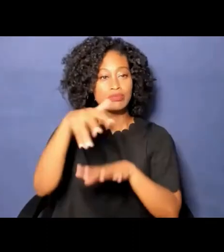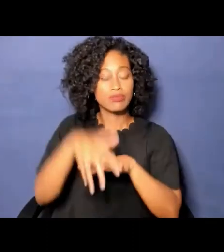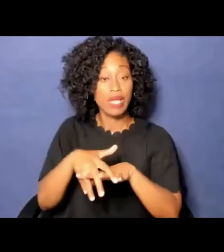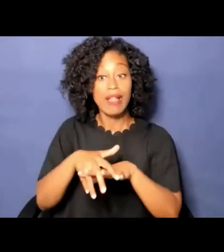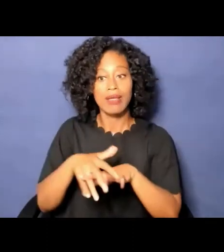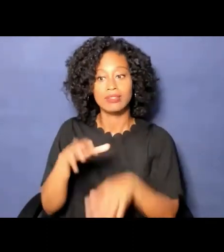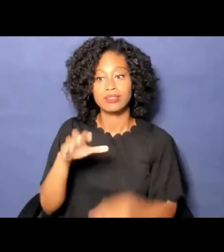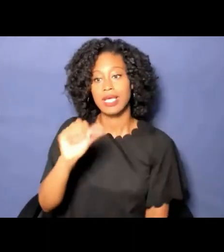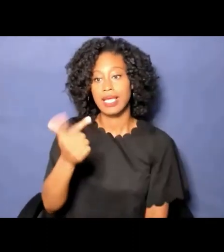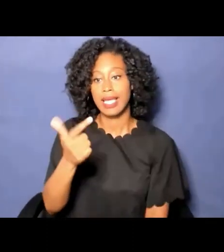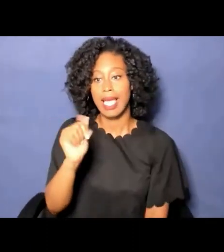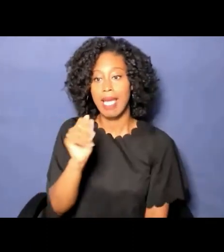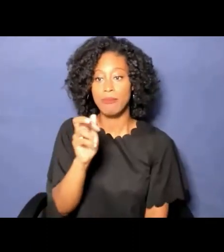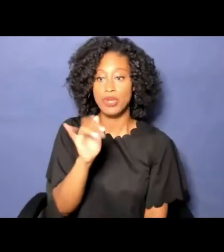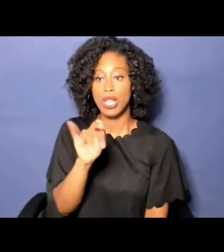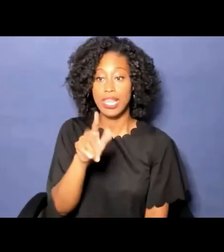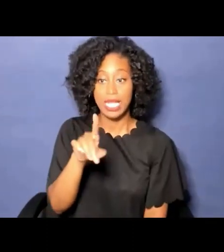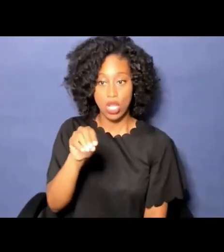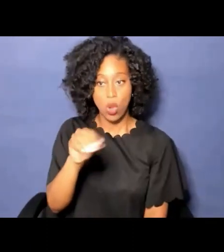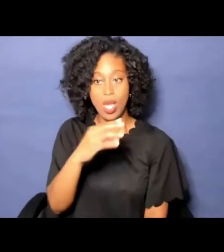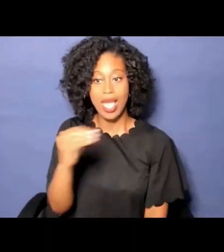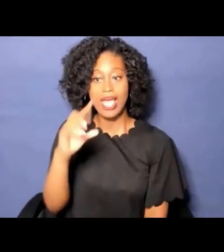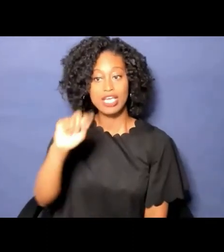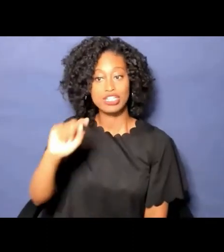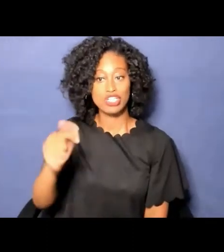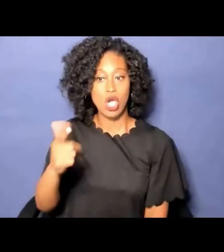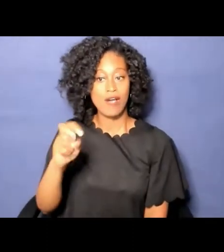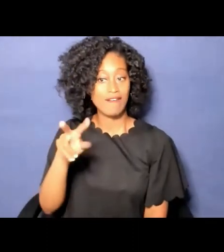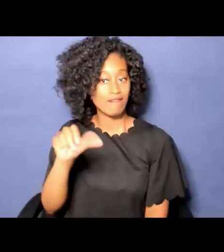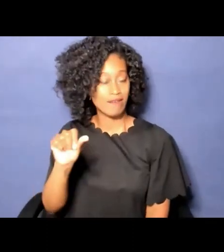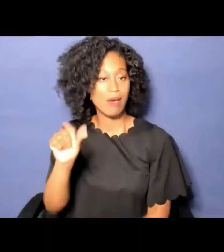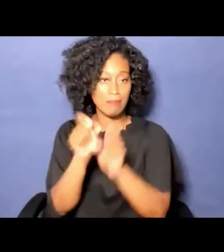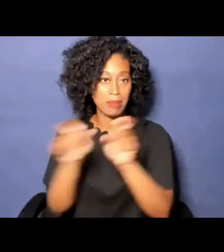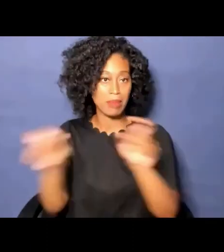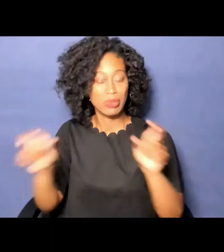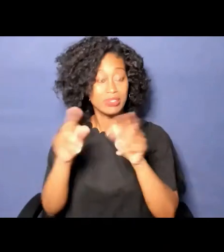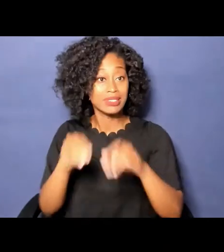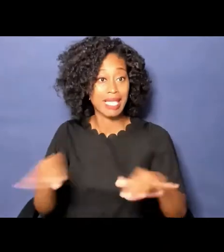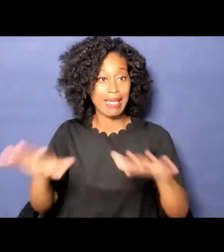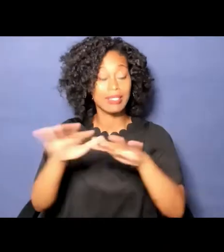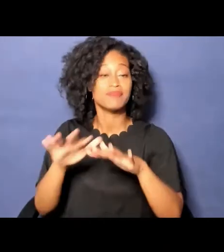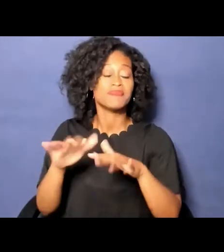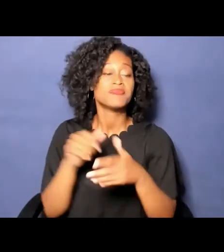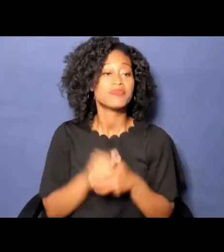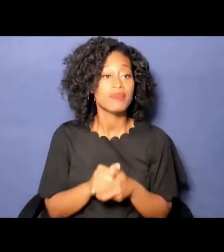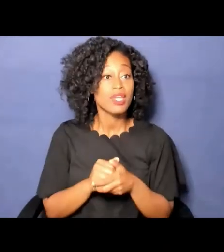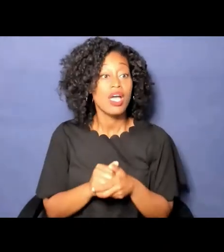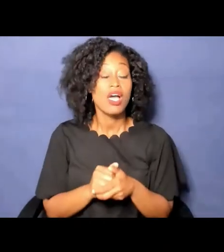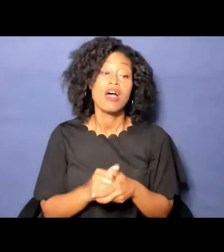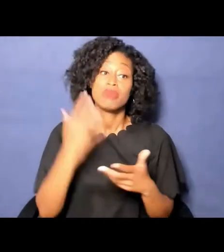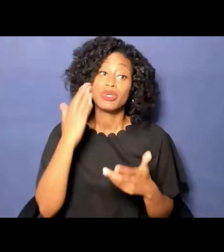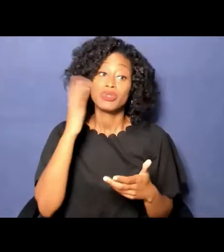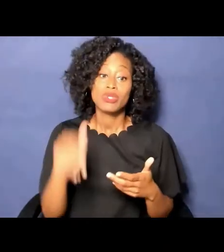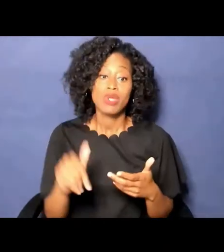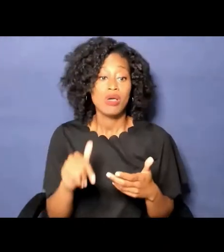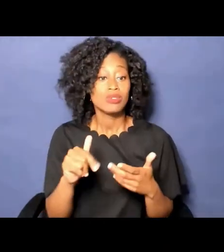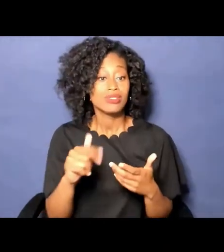each year and only one person gets elected to deliver it. I therefore imagine that most AERA